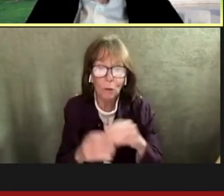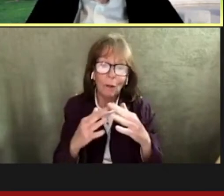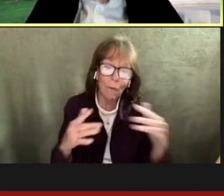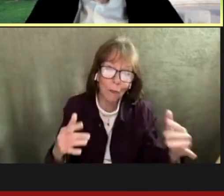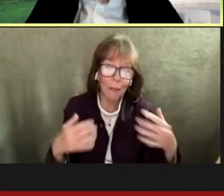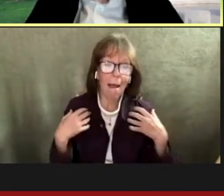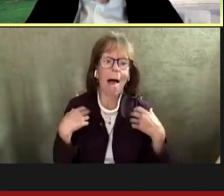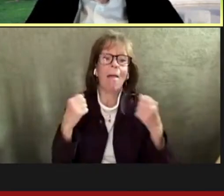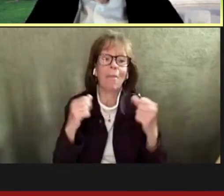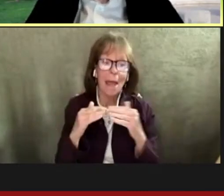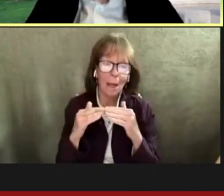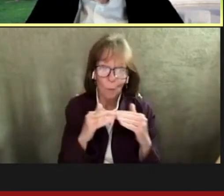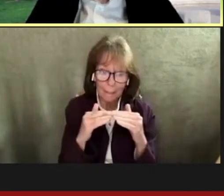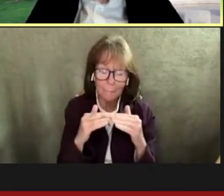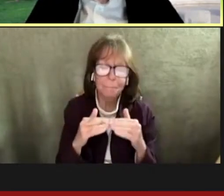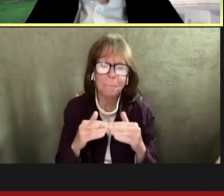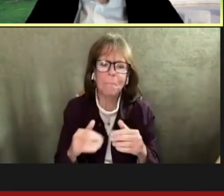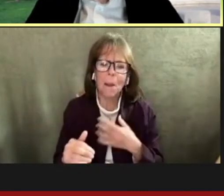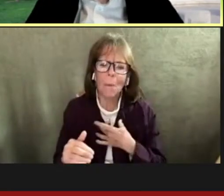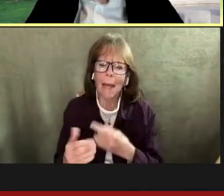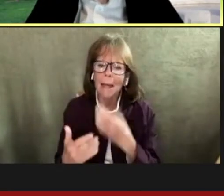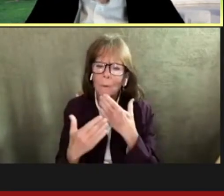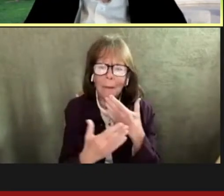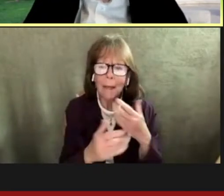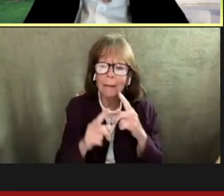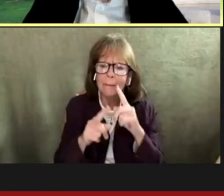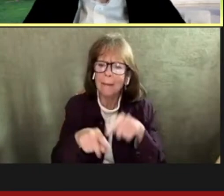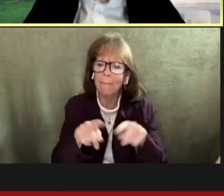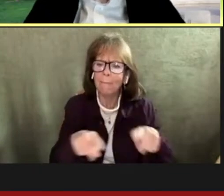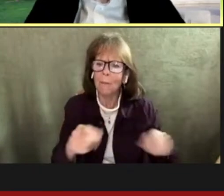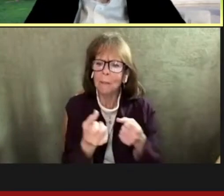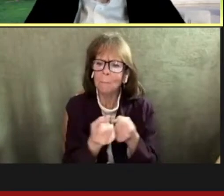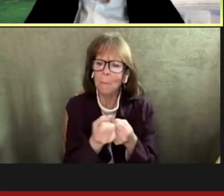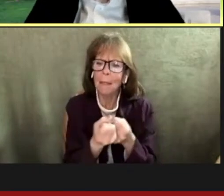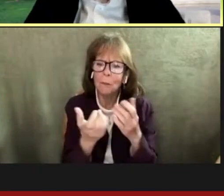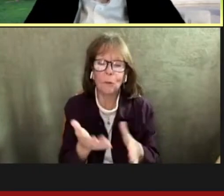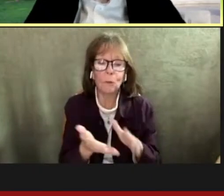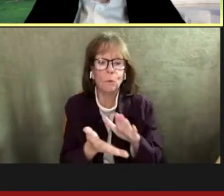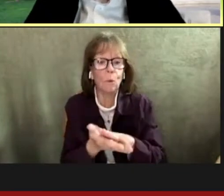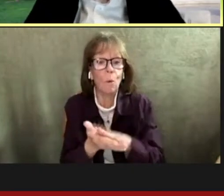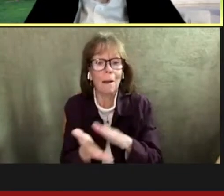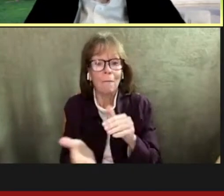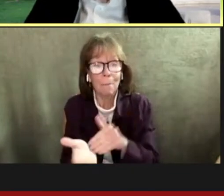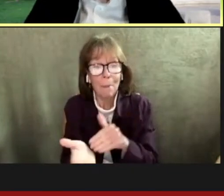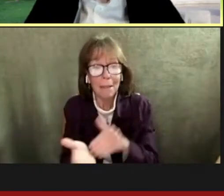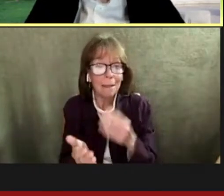Now I'd to thank each one of our sponsors, the School of Medicine Human Resources Group,